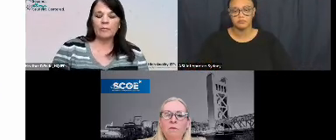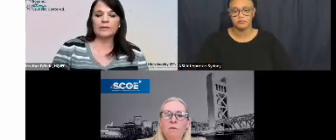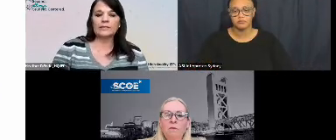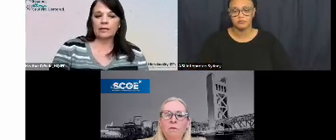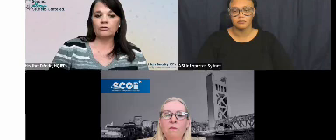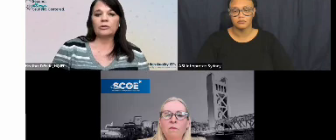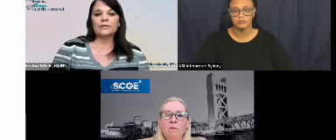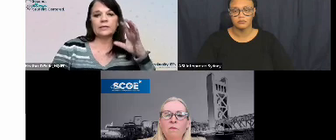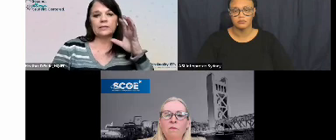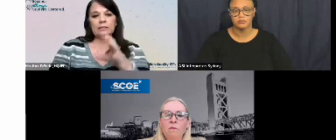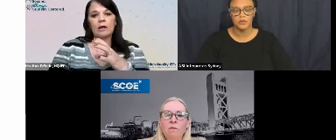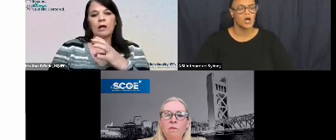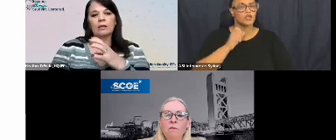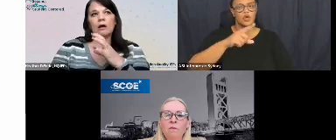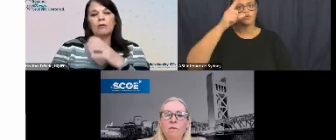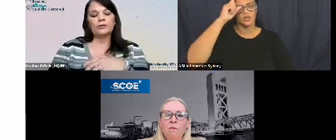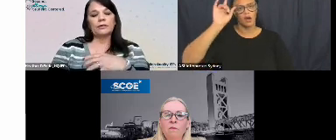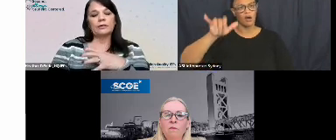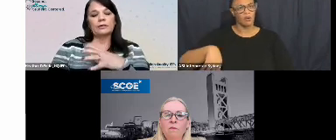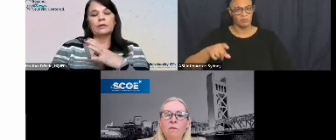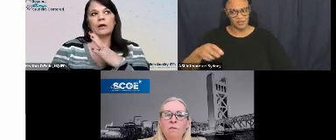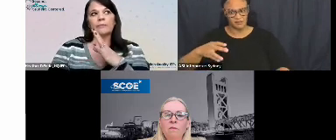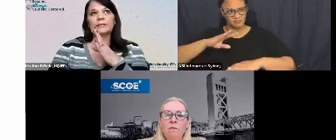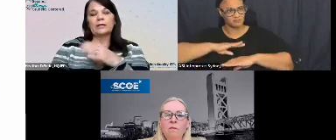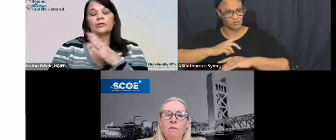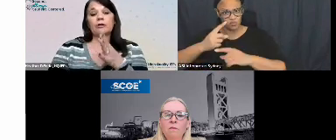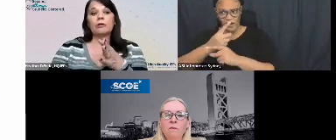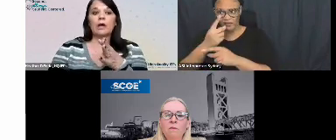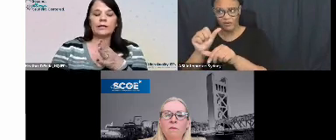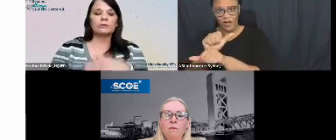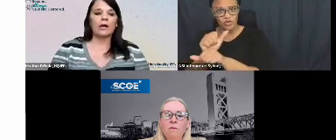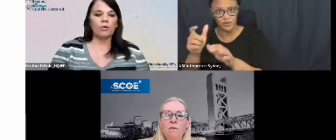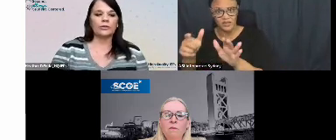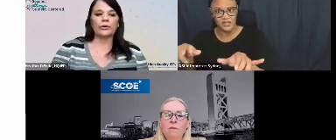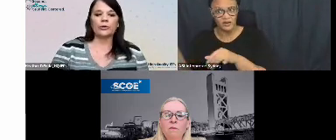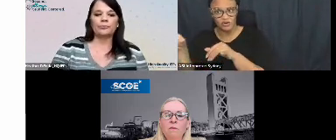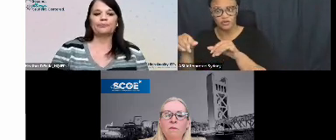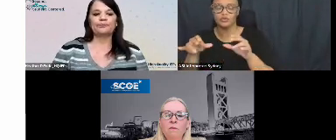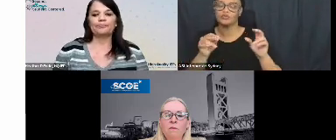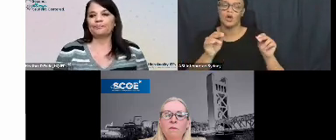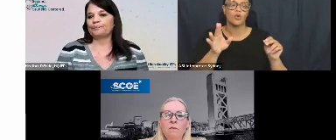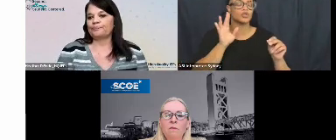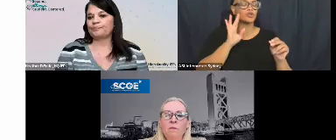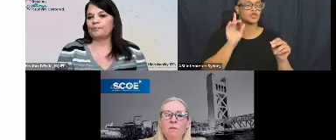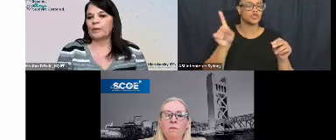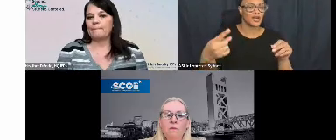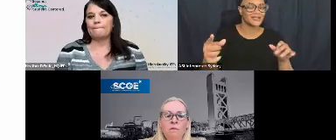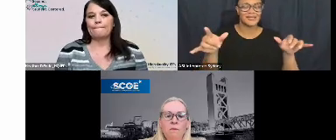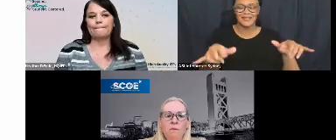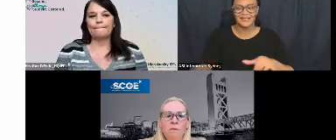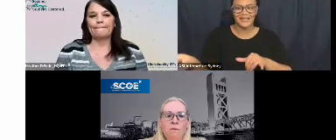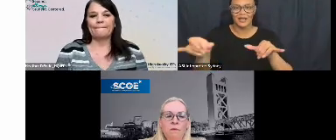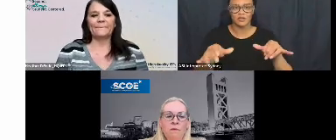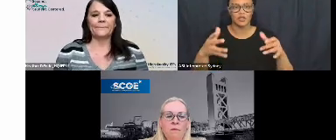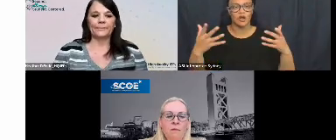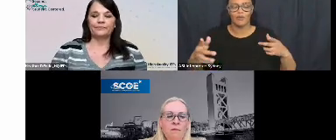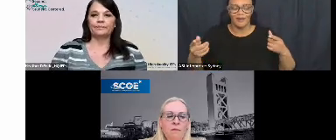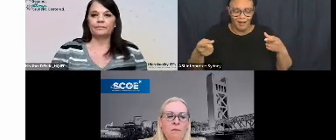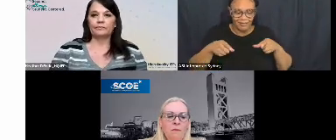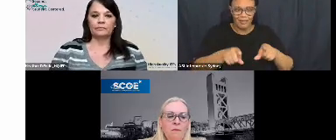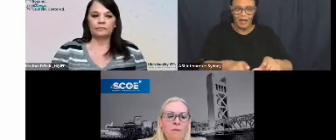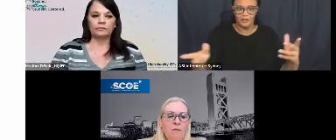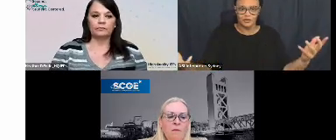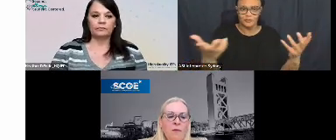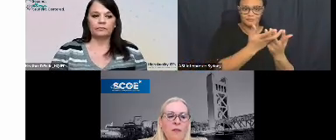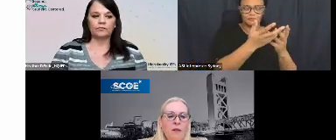requirement standards. It's these alternate um standards that are aligned to that course.